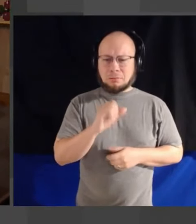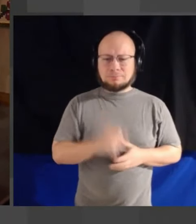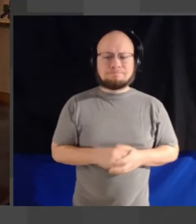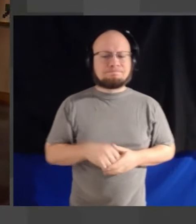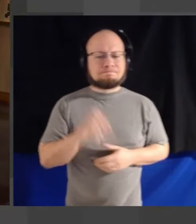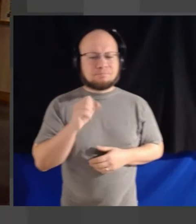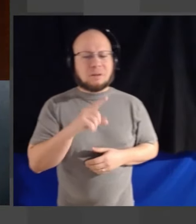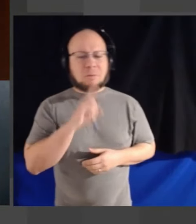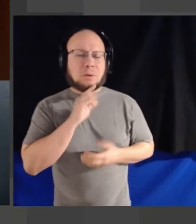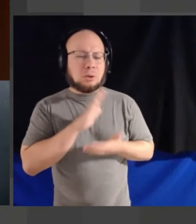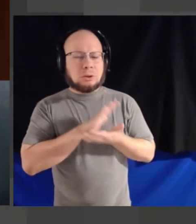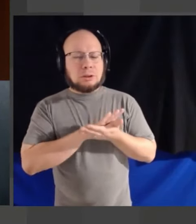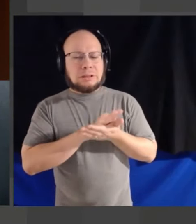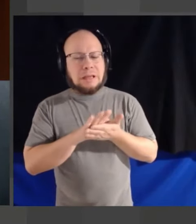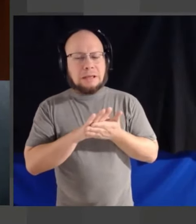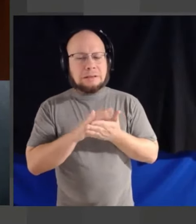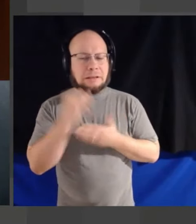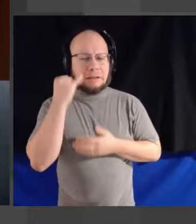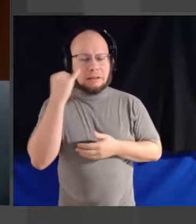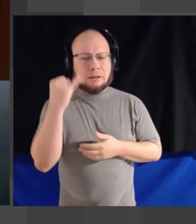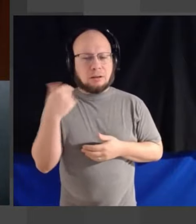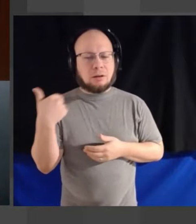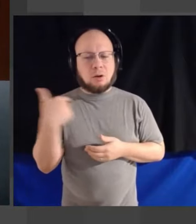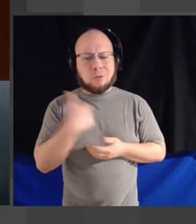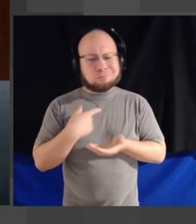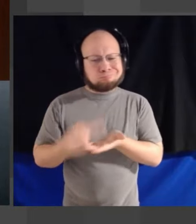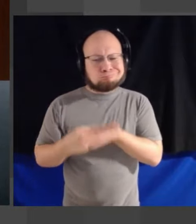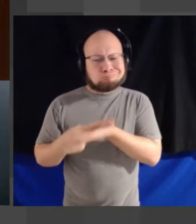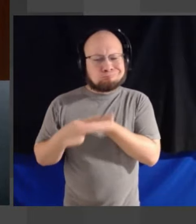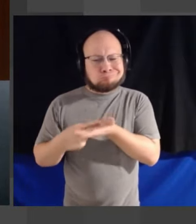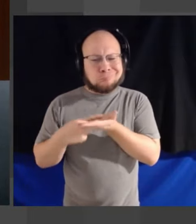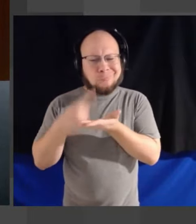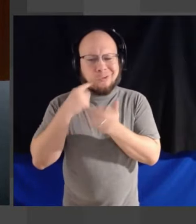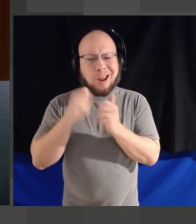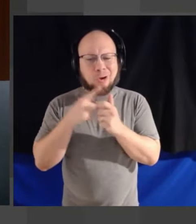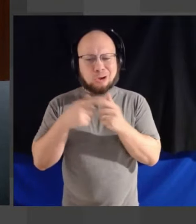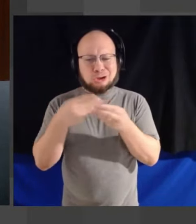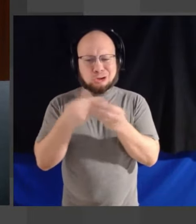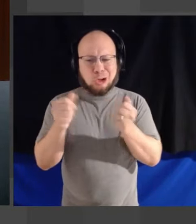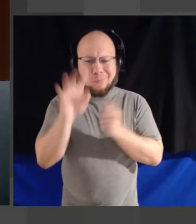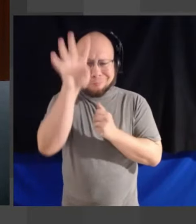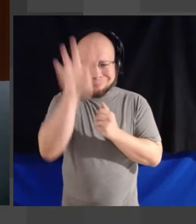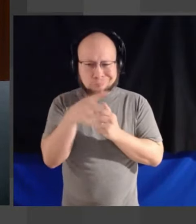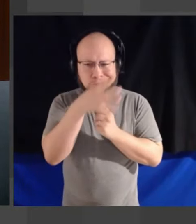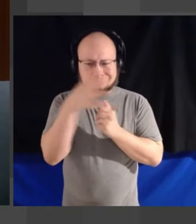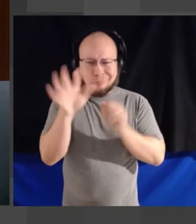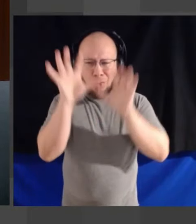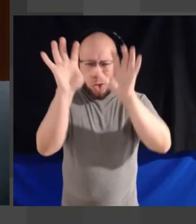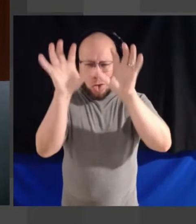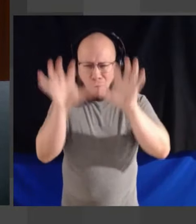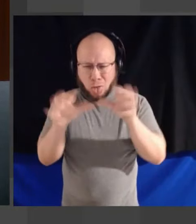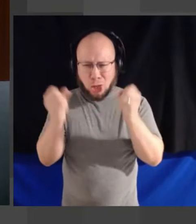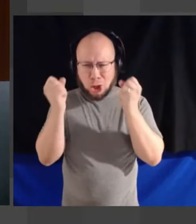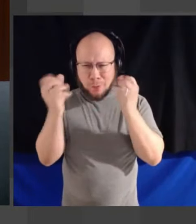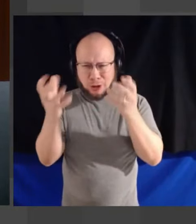BUNDLES. THIS IS AWESOME. IT'S SUCH AN ELEGANT SOLUTION AS WELL. WE SPEND A LOT OF TIME TALKING